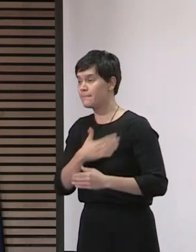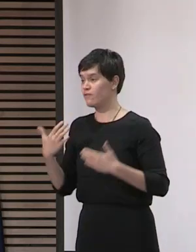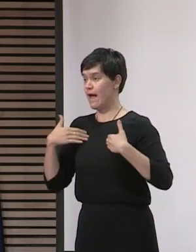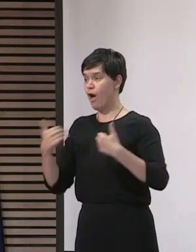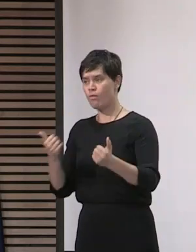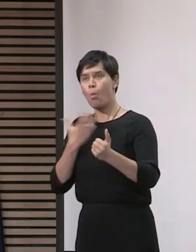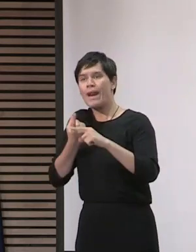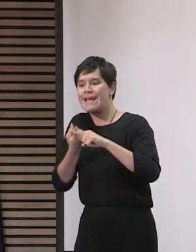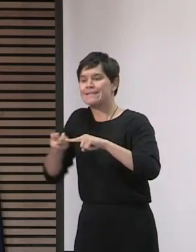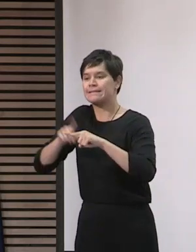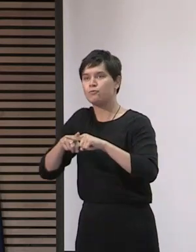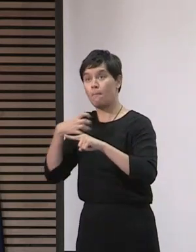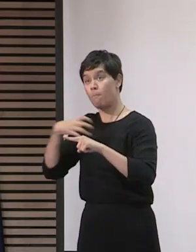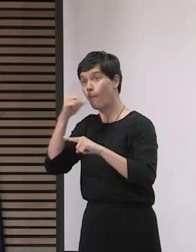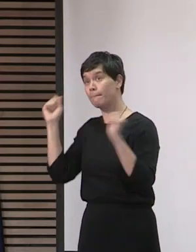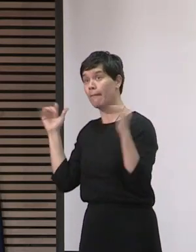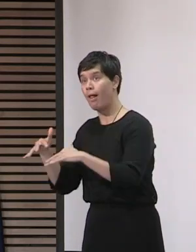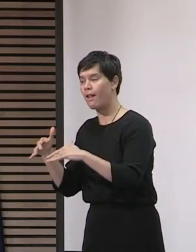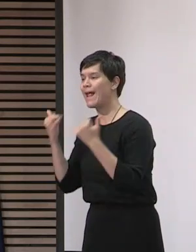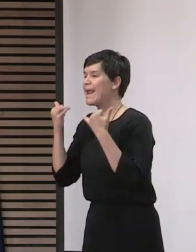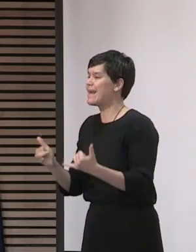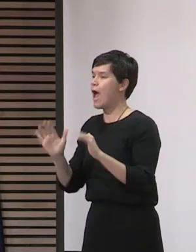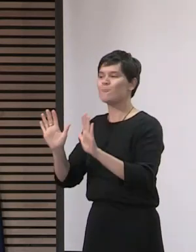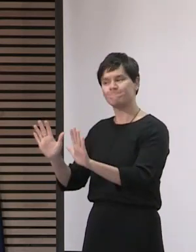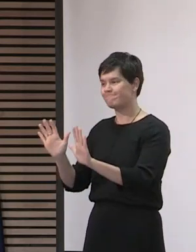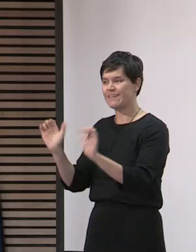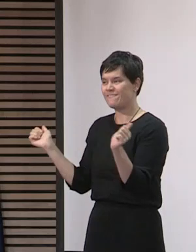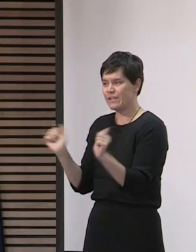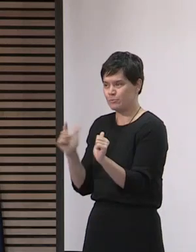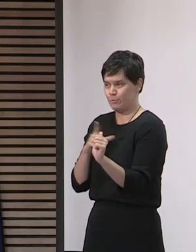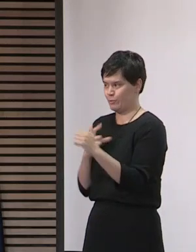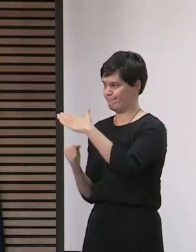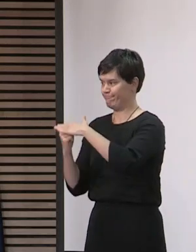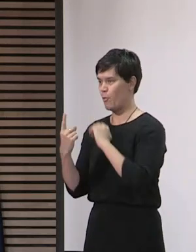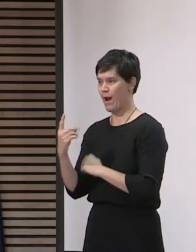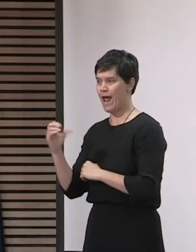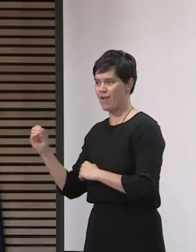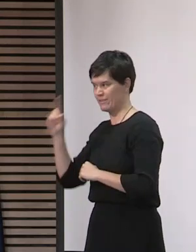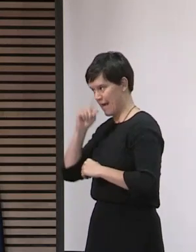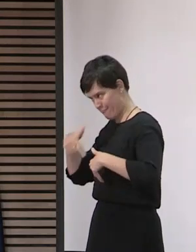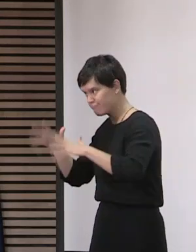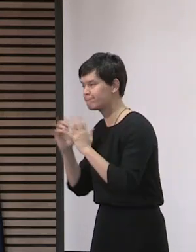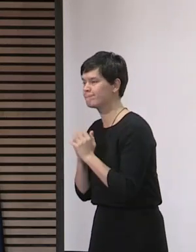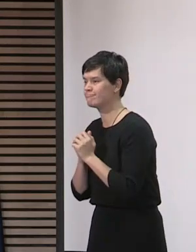for funerals or tangihanga to preregister via the Ministry of Health, as they had been